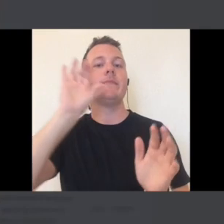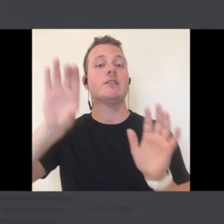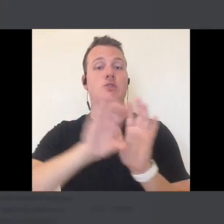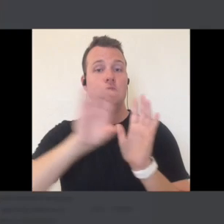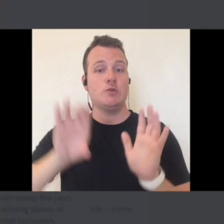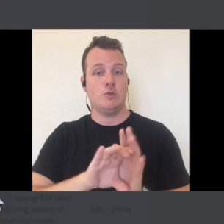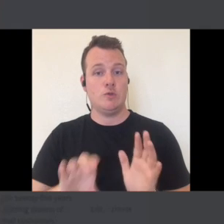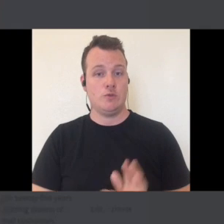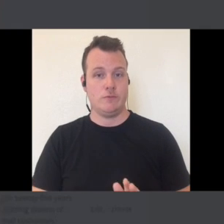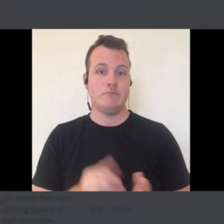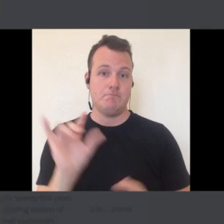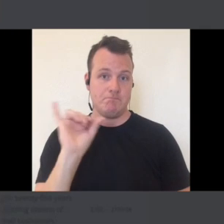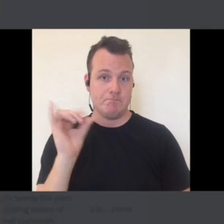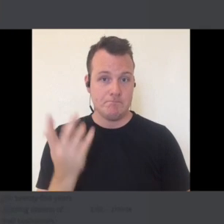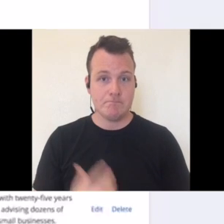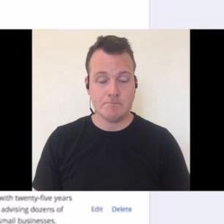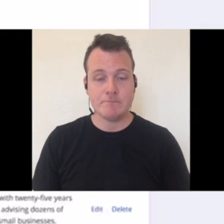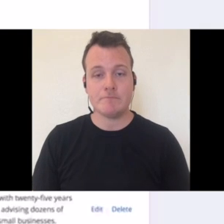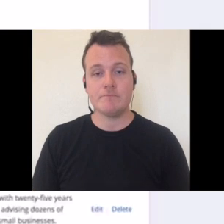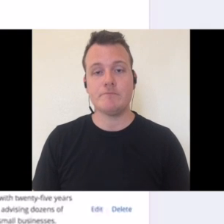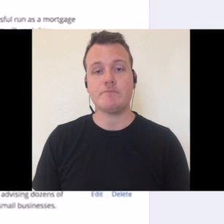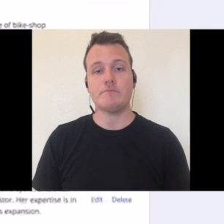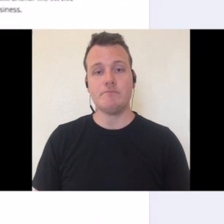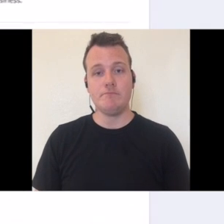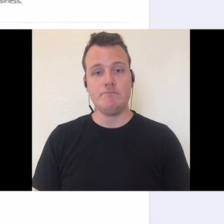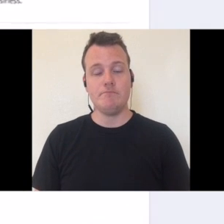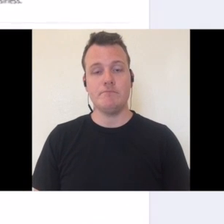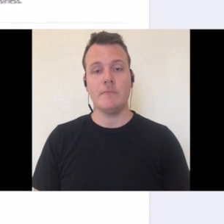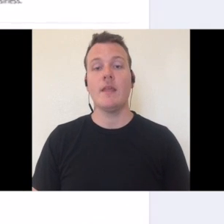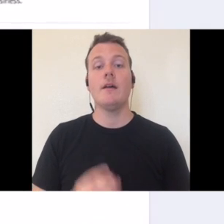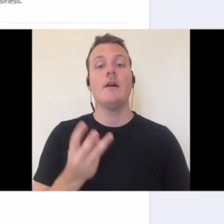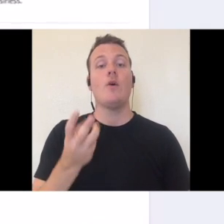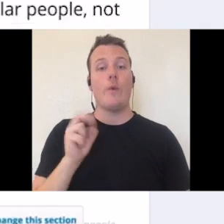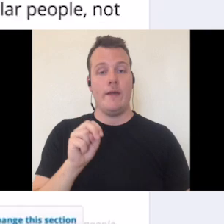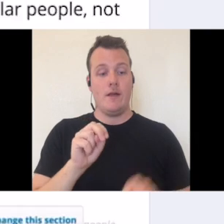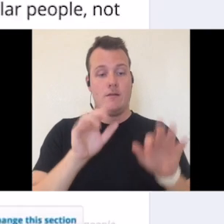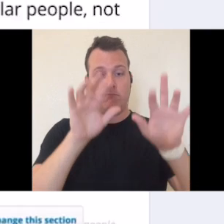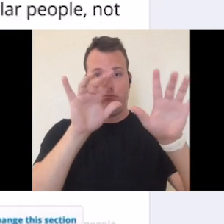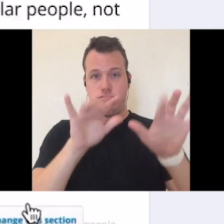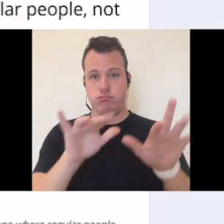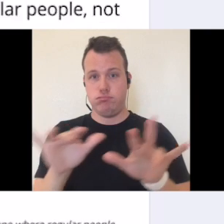things up you can also add photographs of them to the pitch as well. Once all of